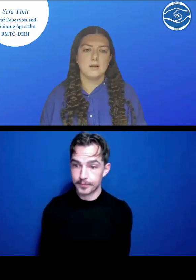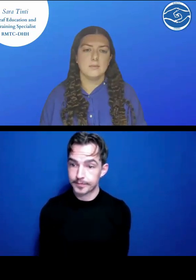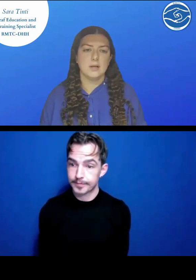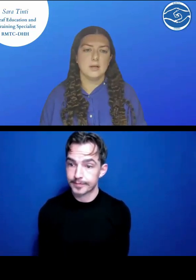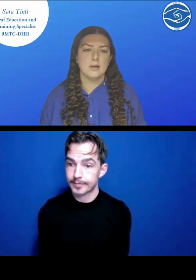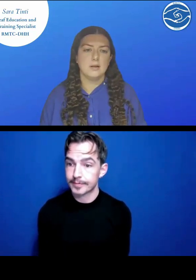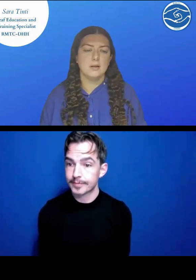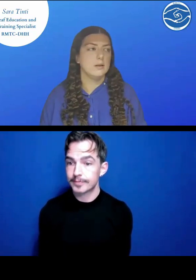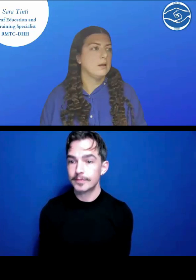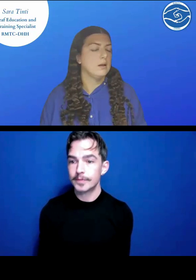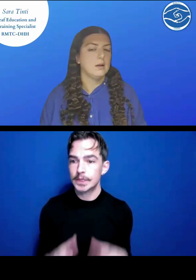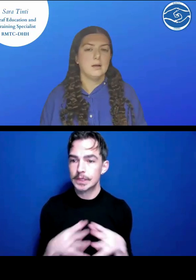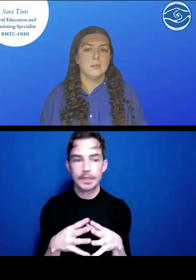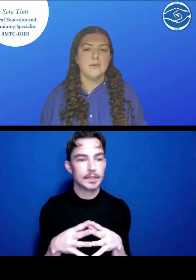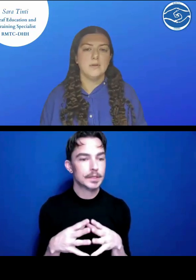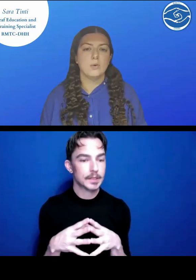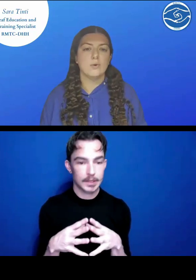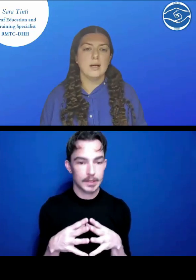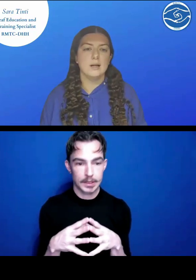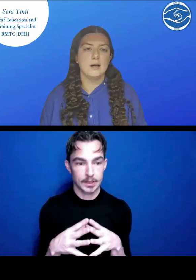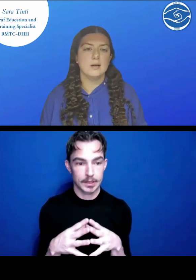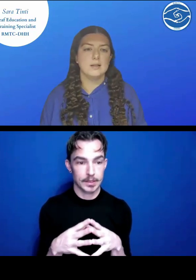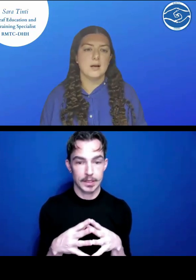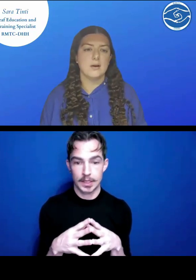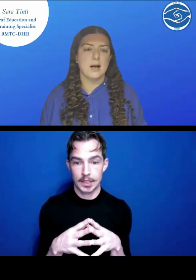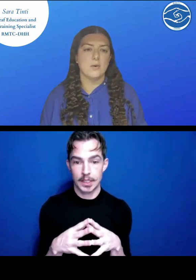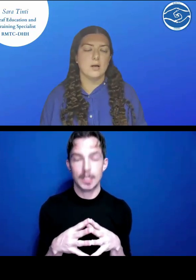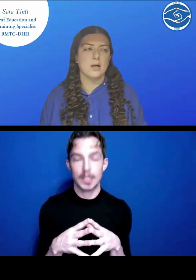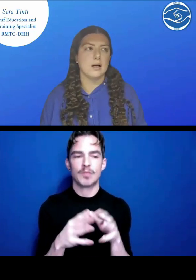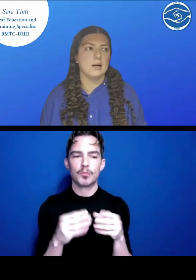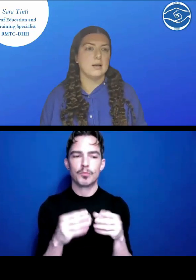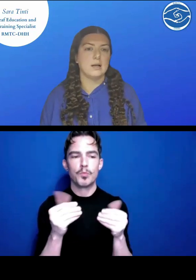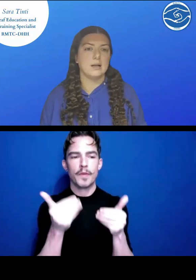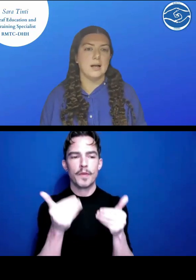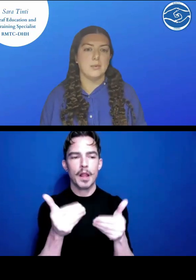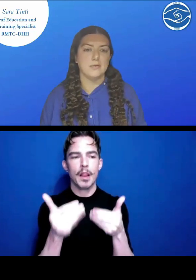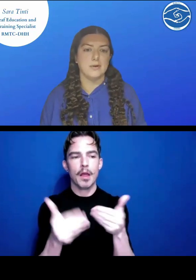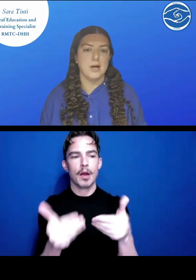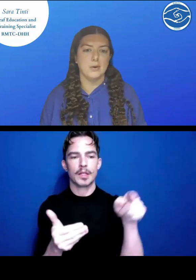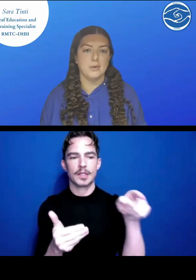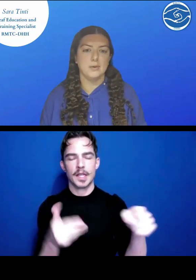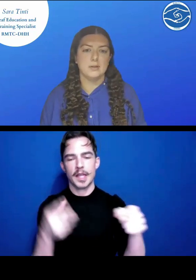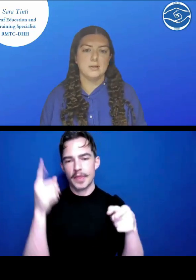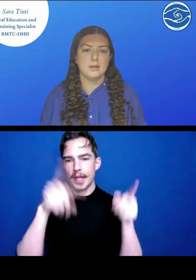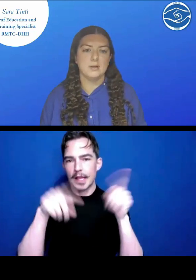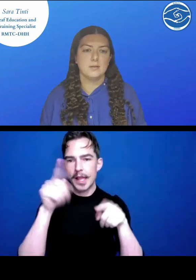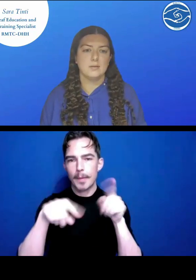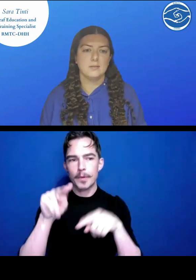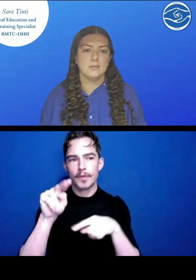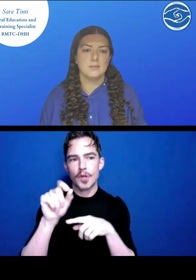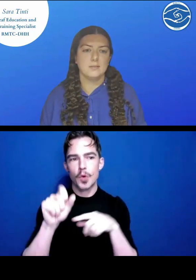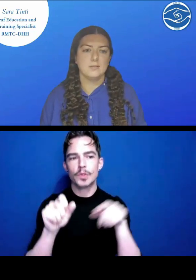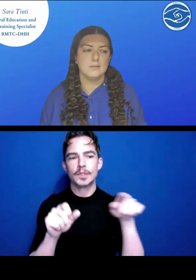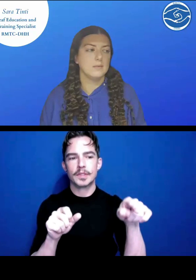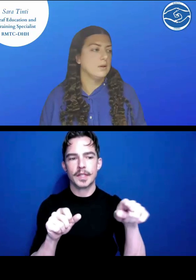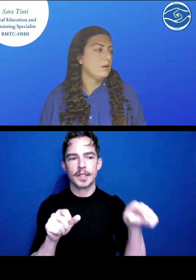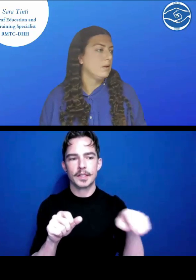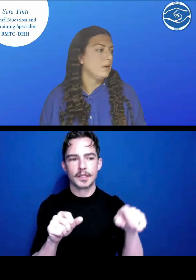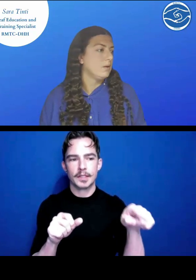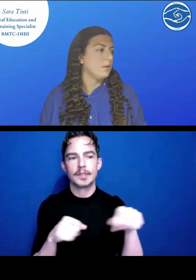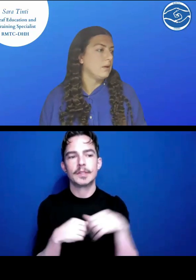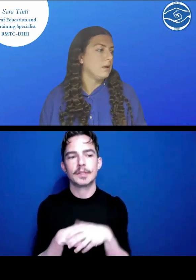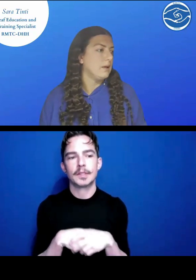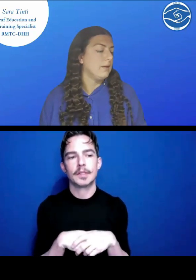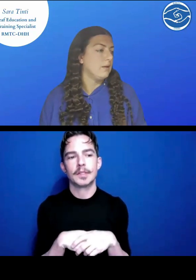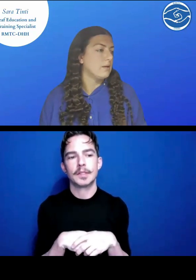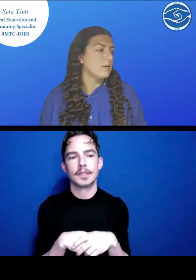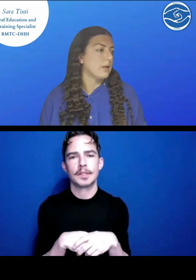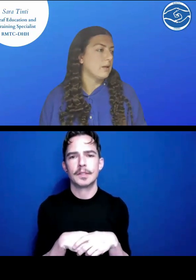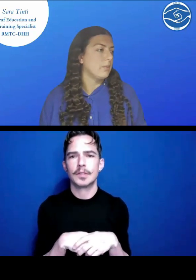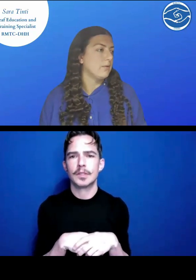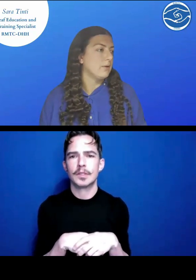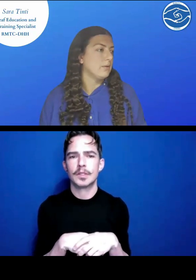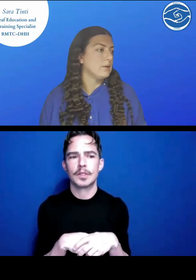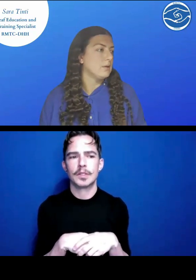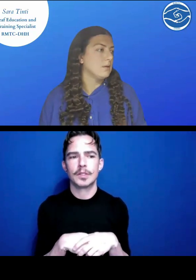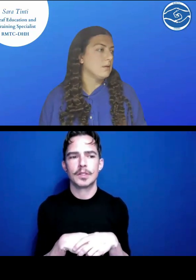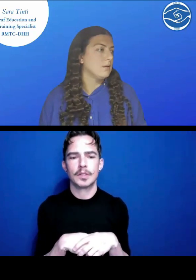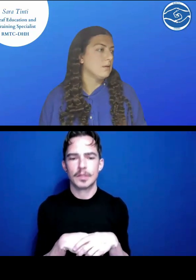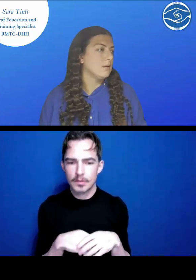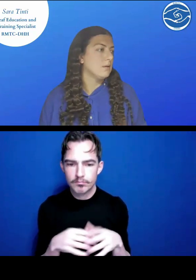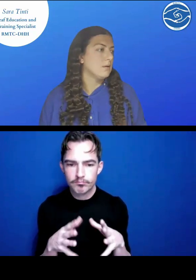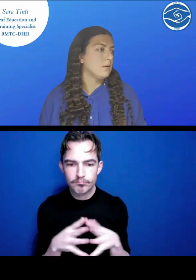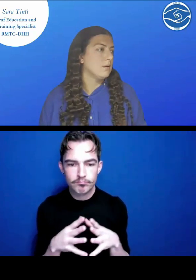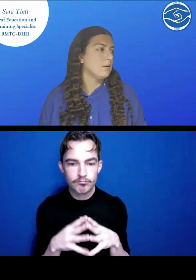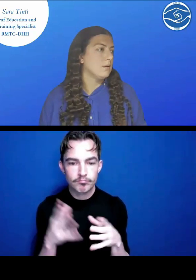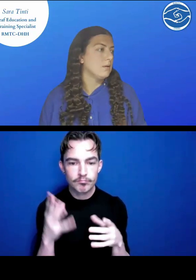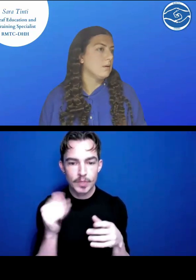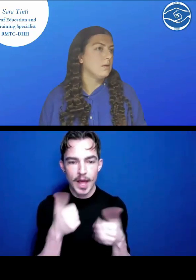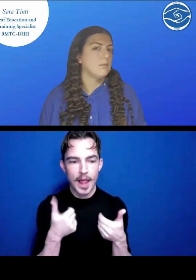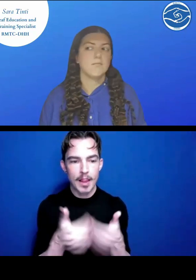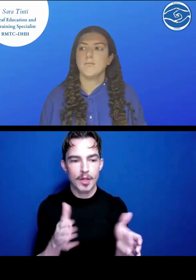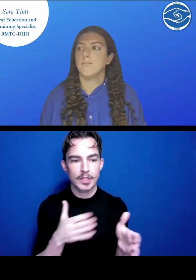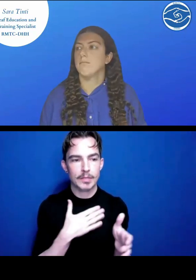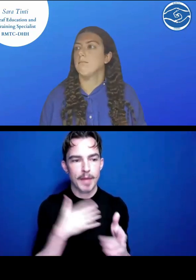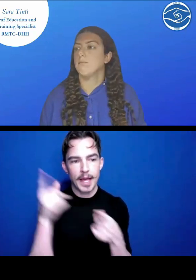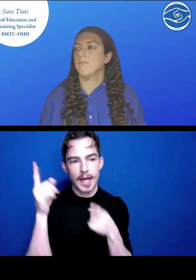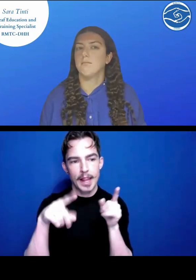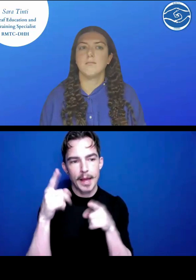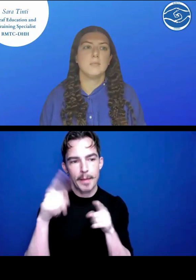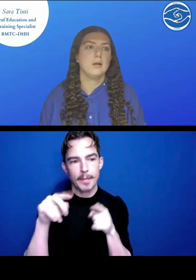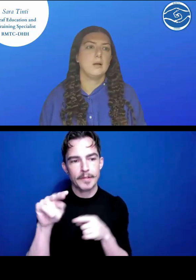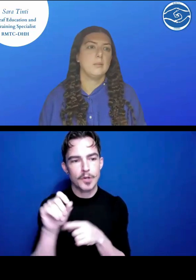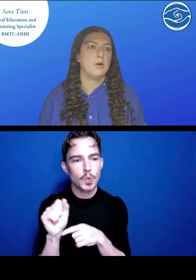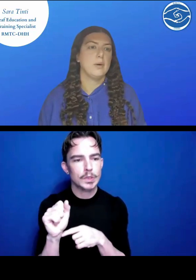lost my moving right along down our collaborative notes. Oh, or not. I lost my collaborative.